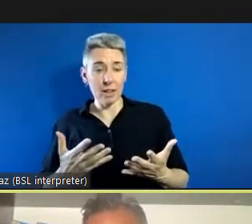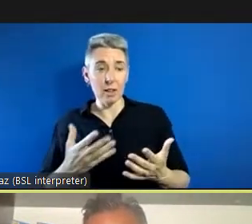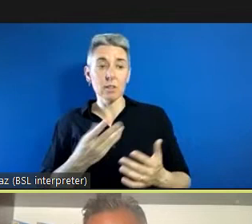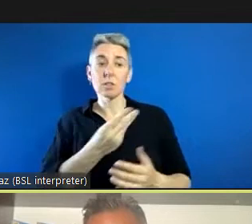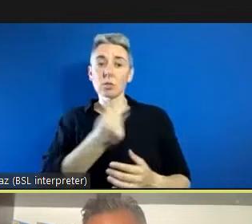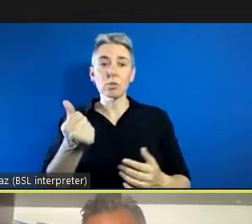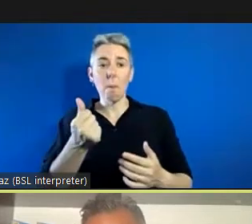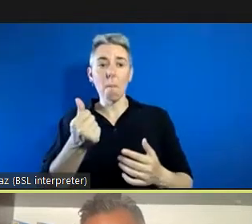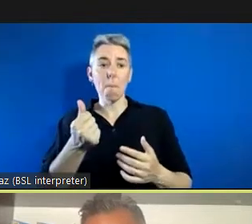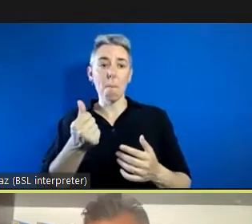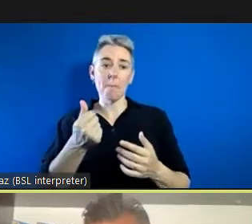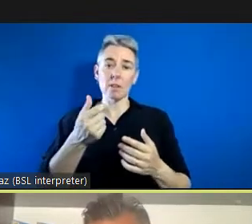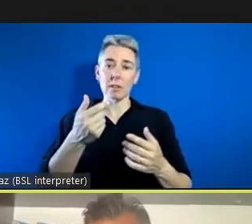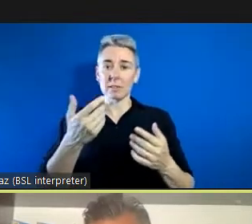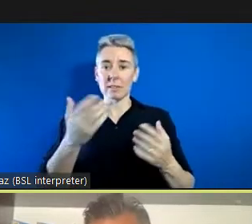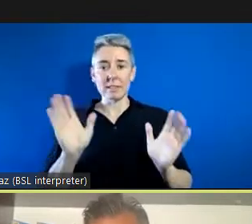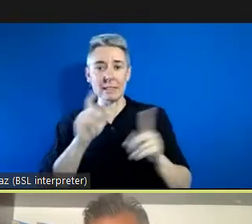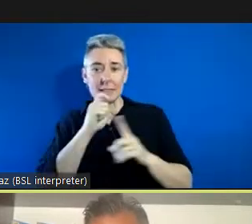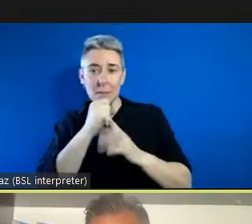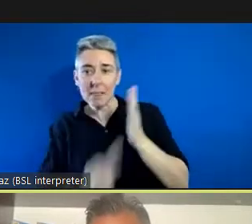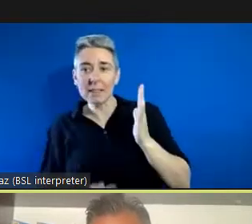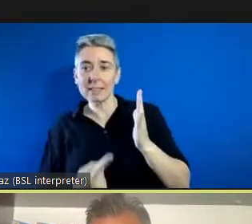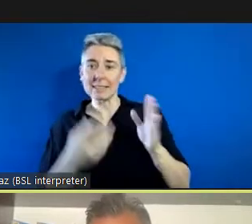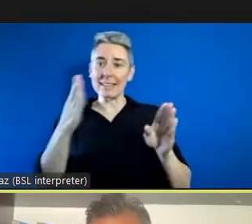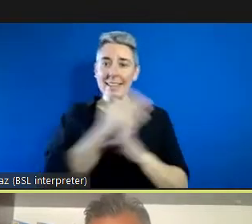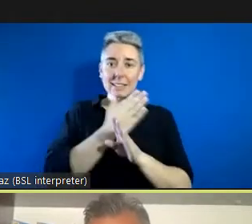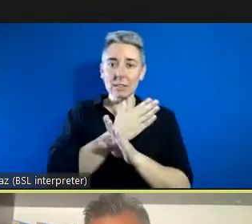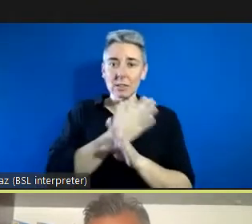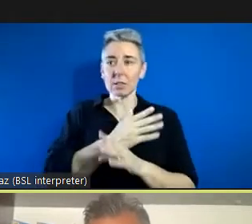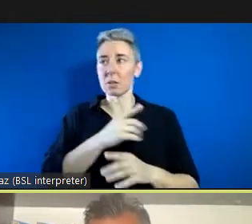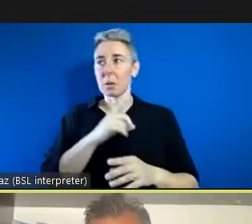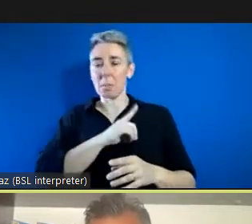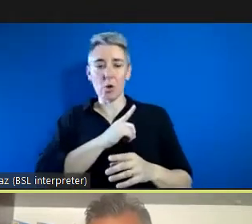by brown and black people every single day because they're hardwired to share this